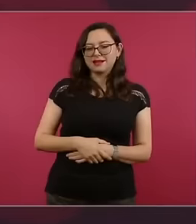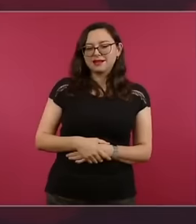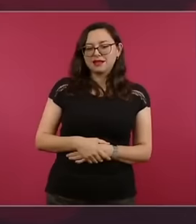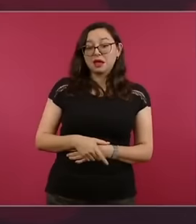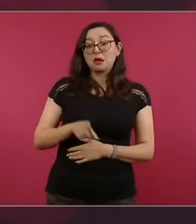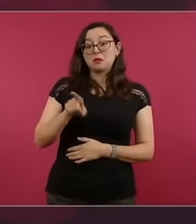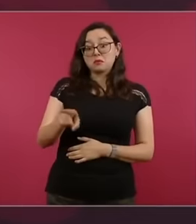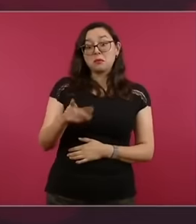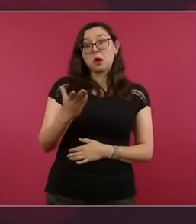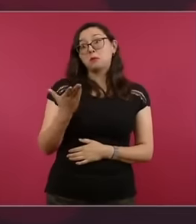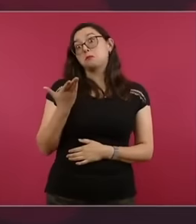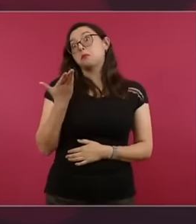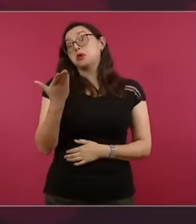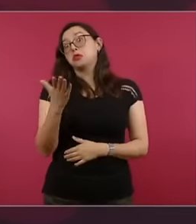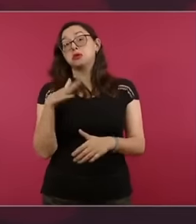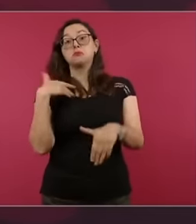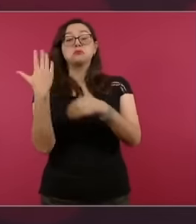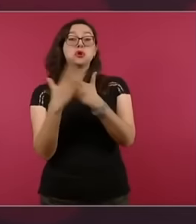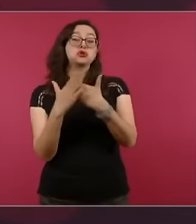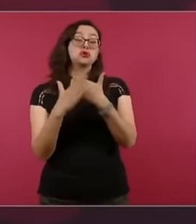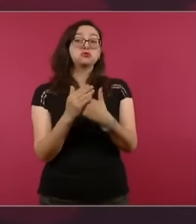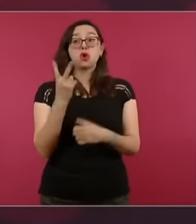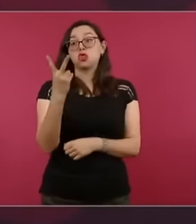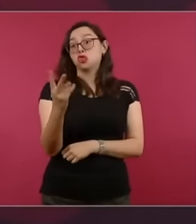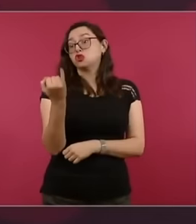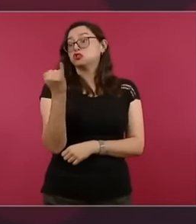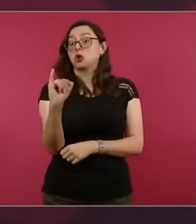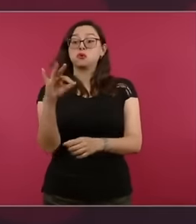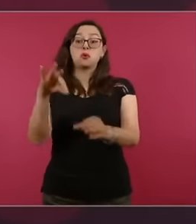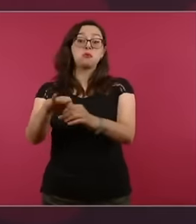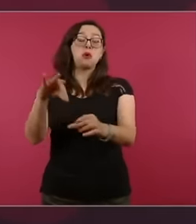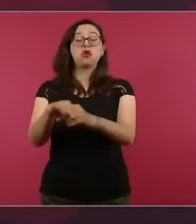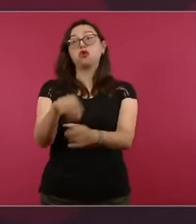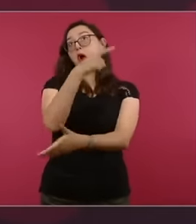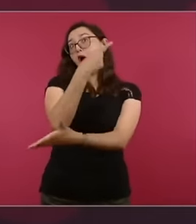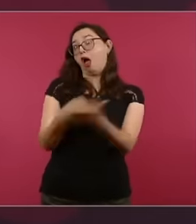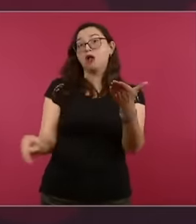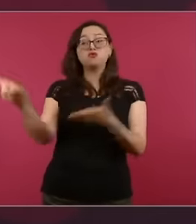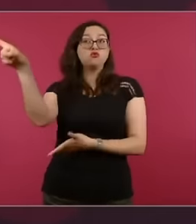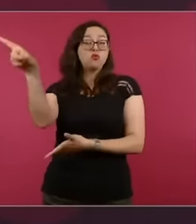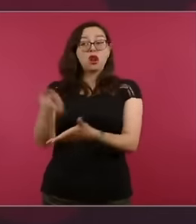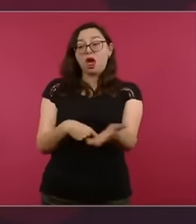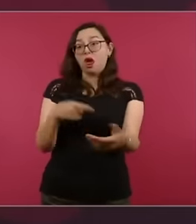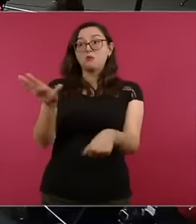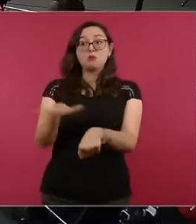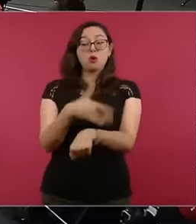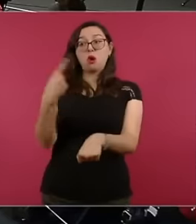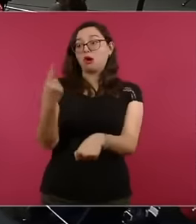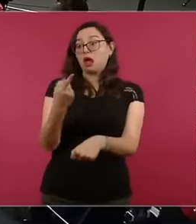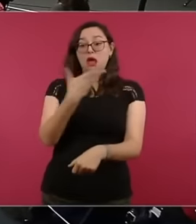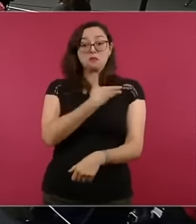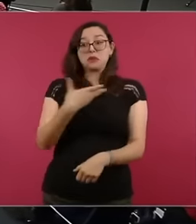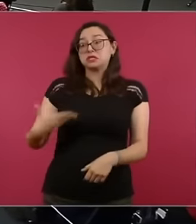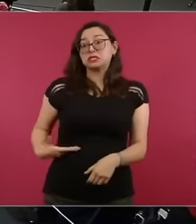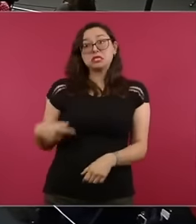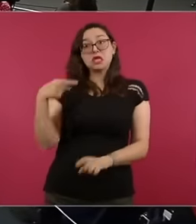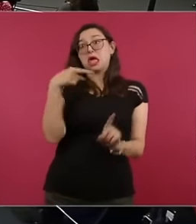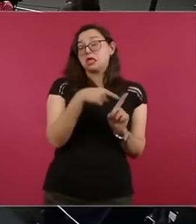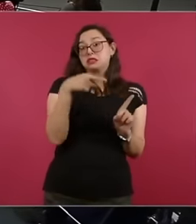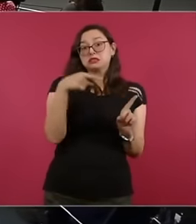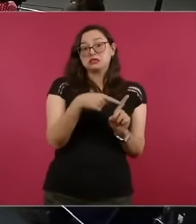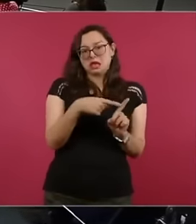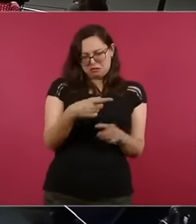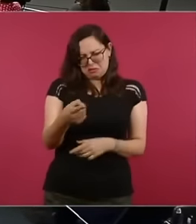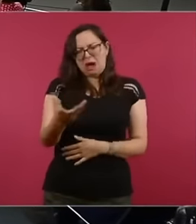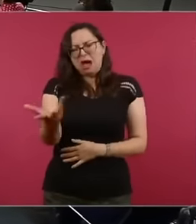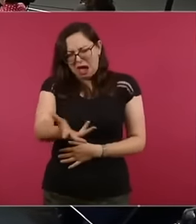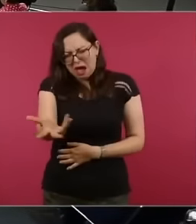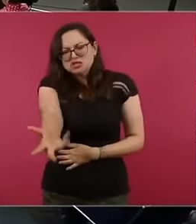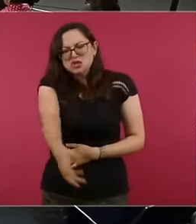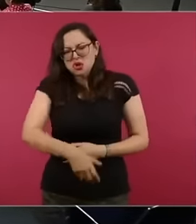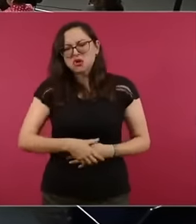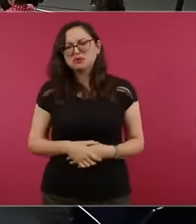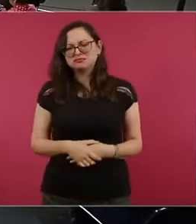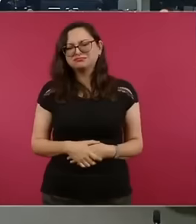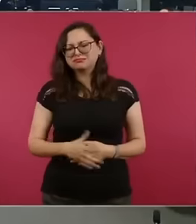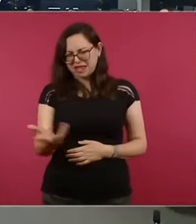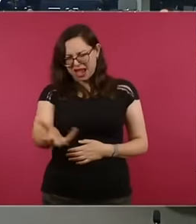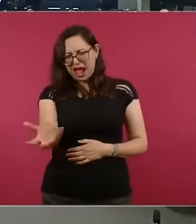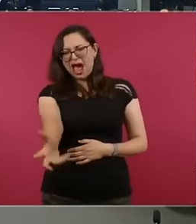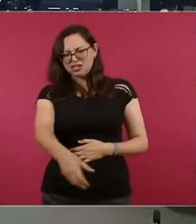the elections be annulled because they are capable of doing it, rather it is like the question is how